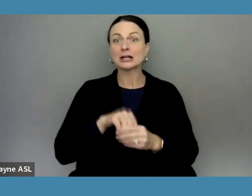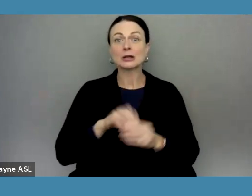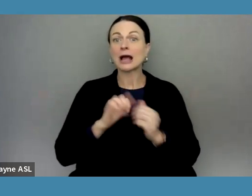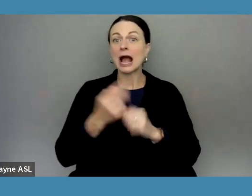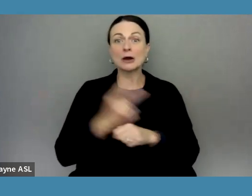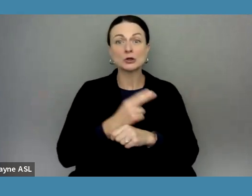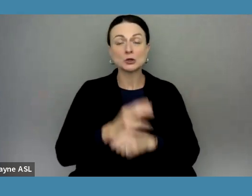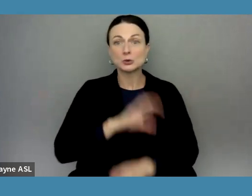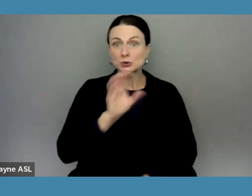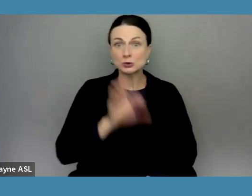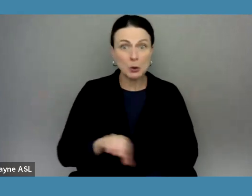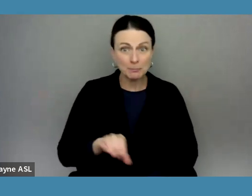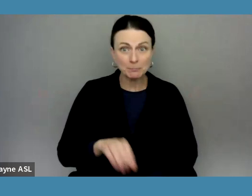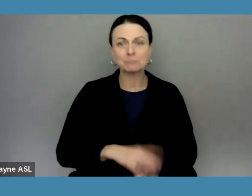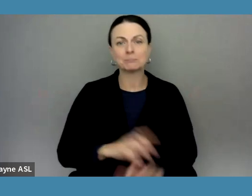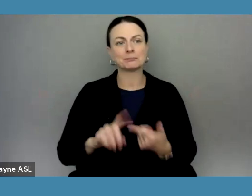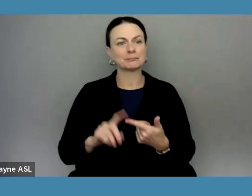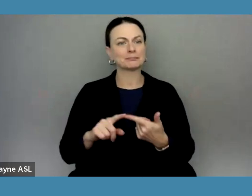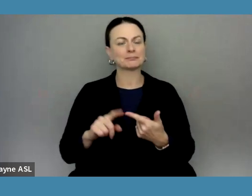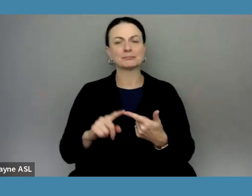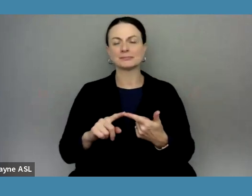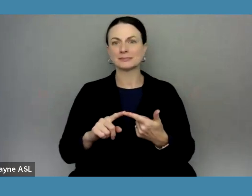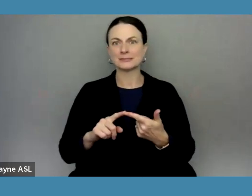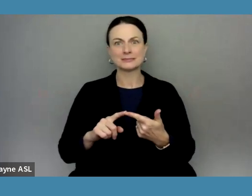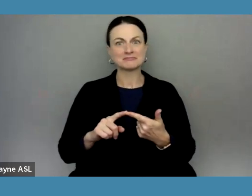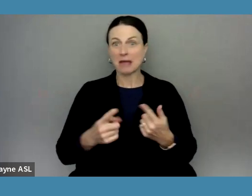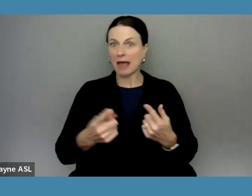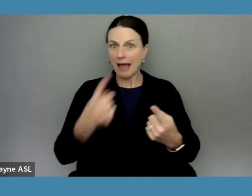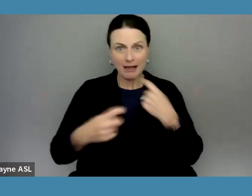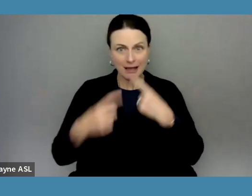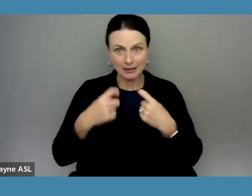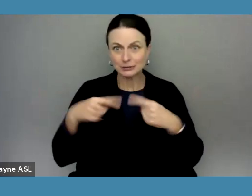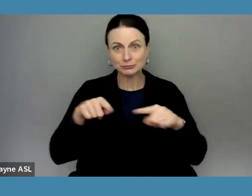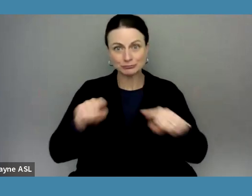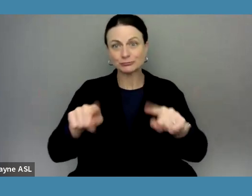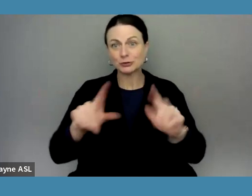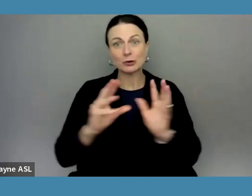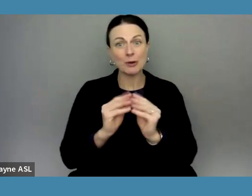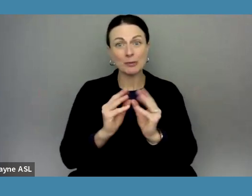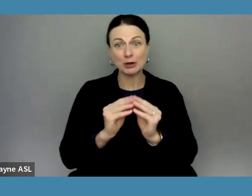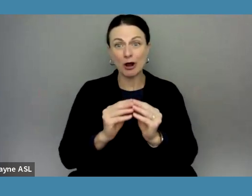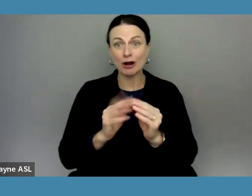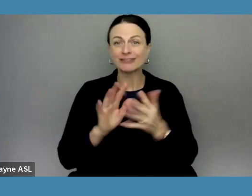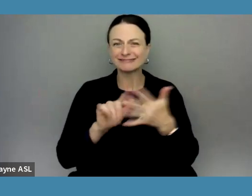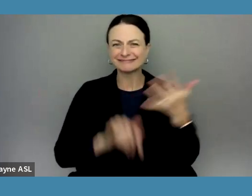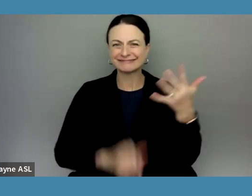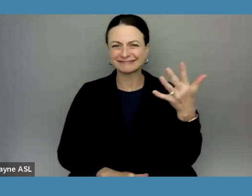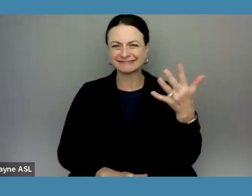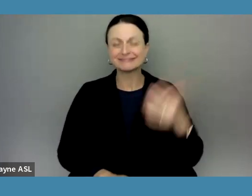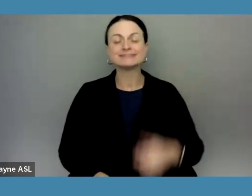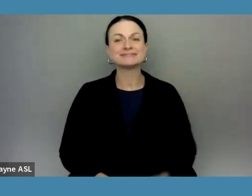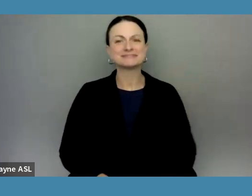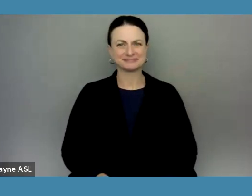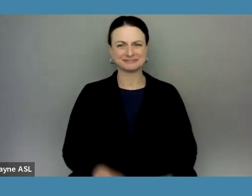and how you can, you know, ask questions throughout the webinar, et cetera. So we can go ahead and go to the next slide.